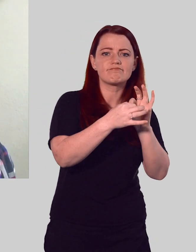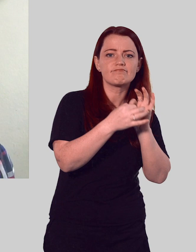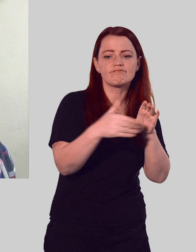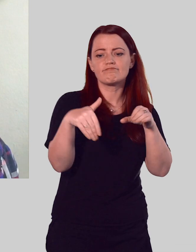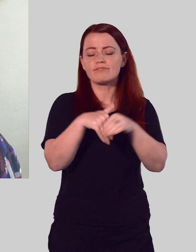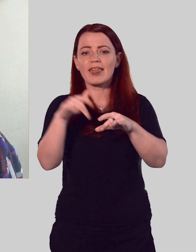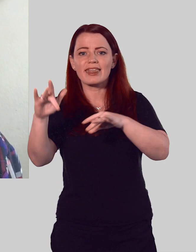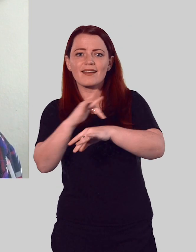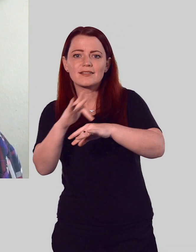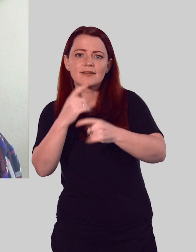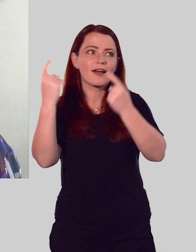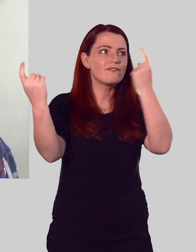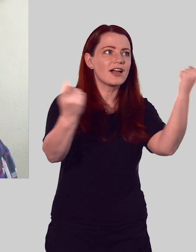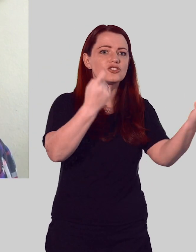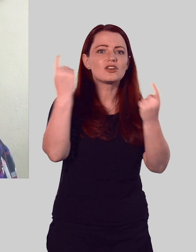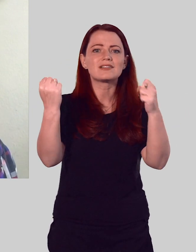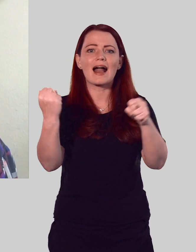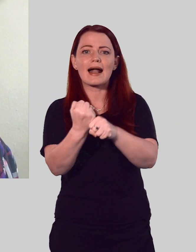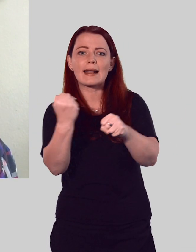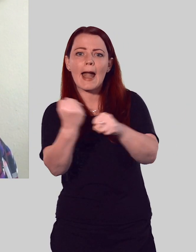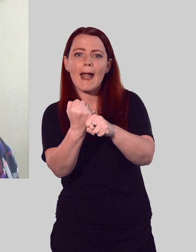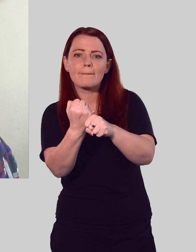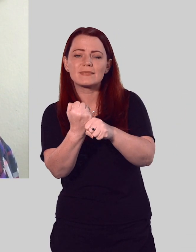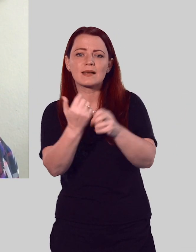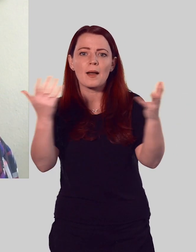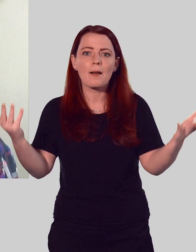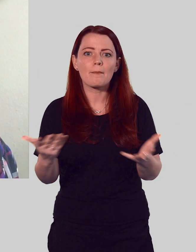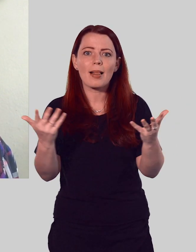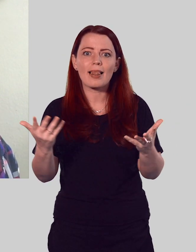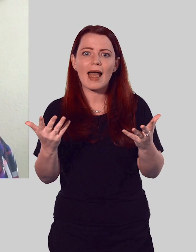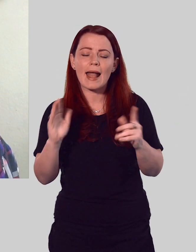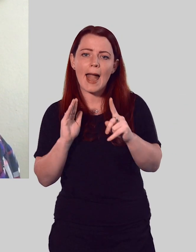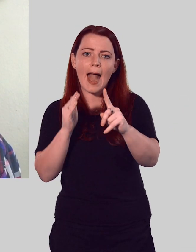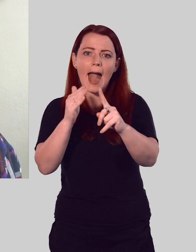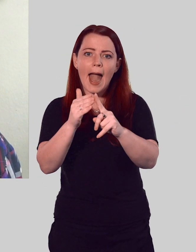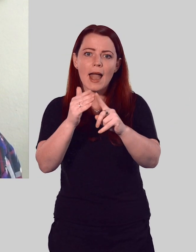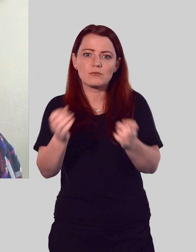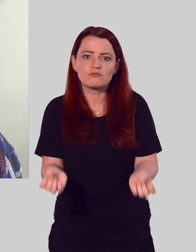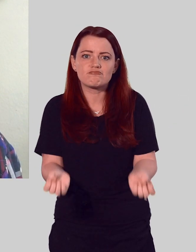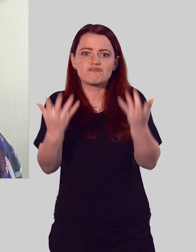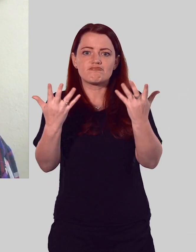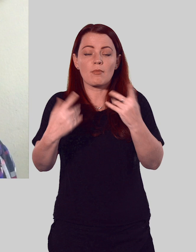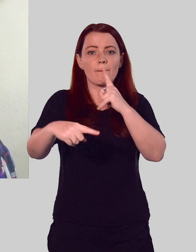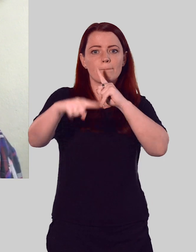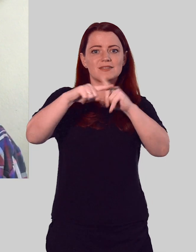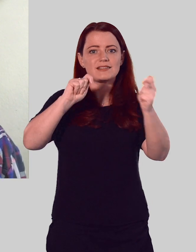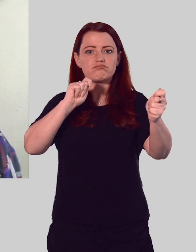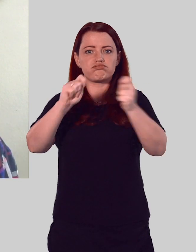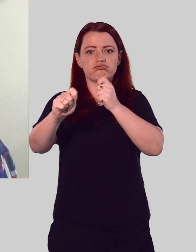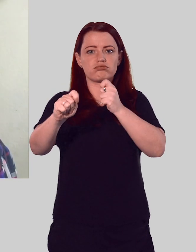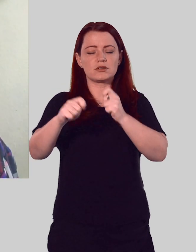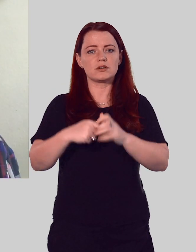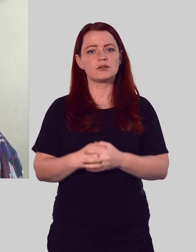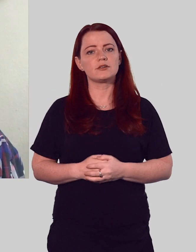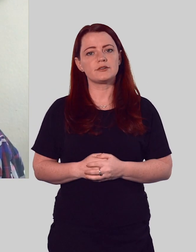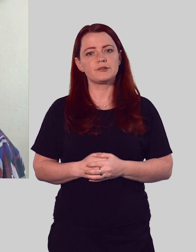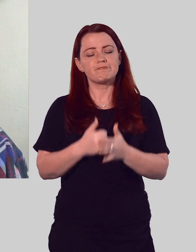games, all play designed to spark positive change. We're often using digital platforms as part